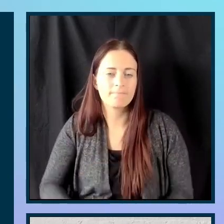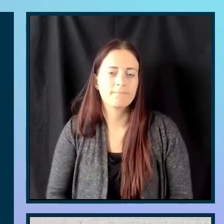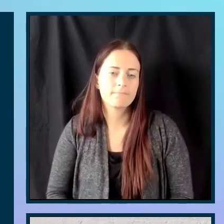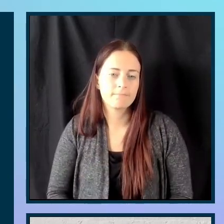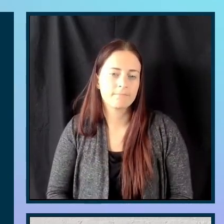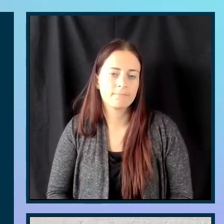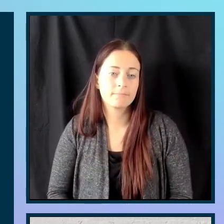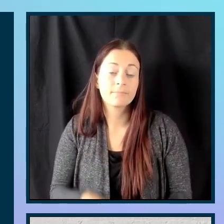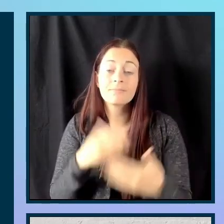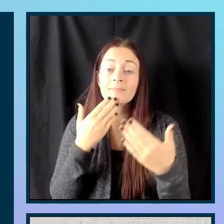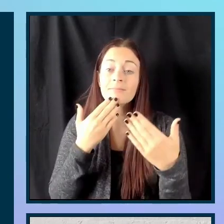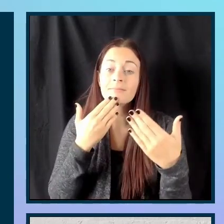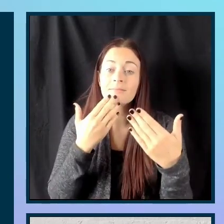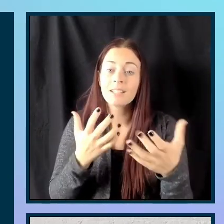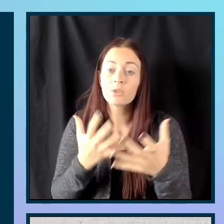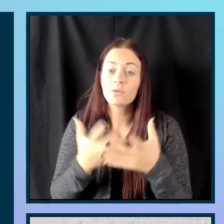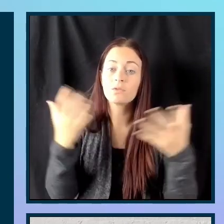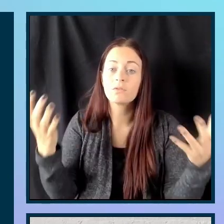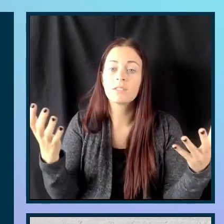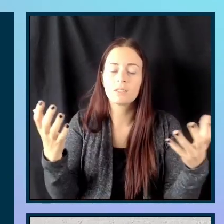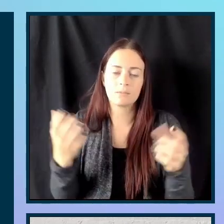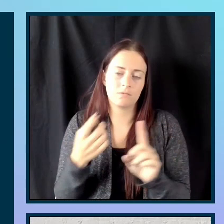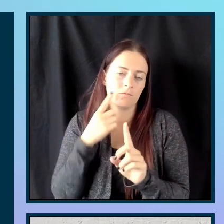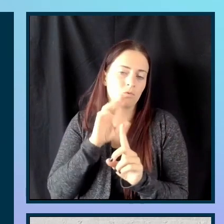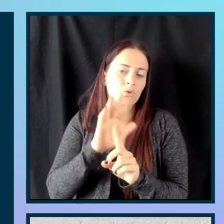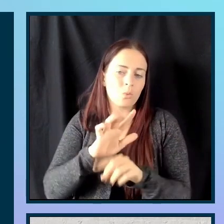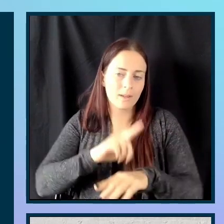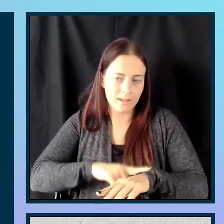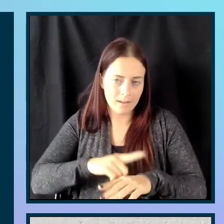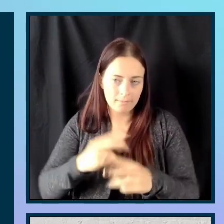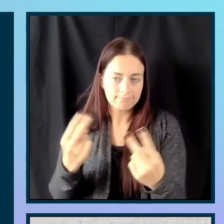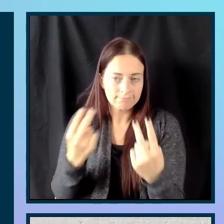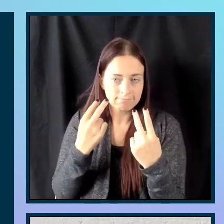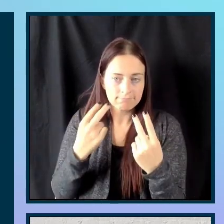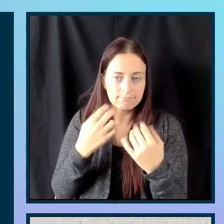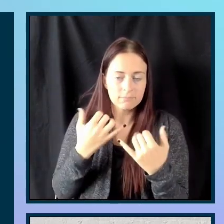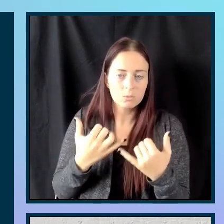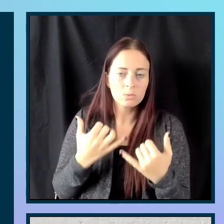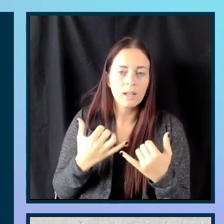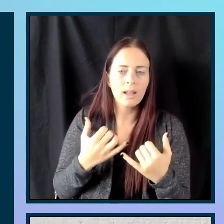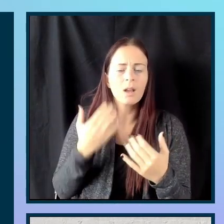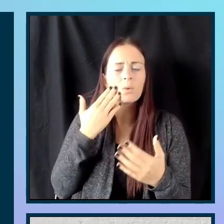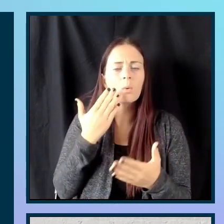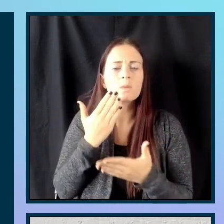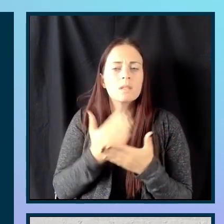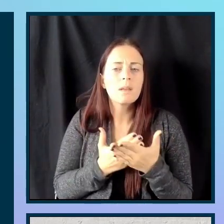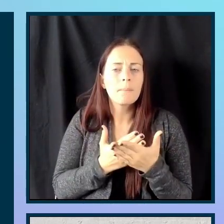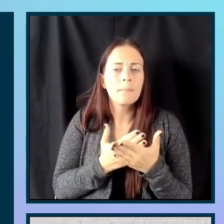Thank you very much for your time today. I know we have some extra time for Q and A,